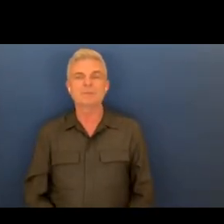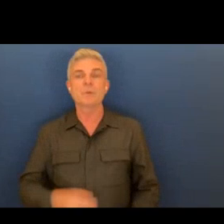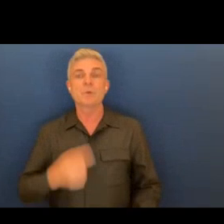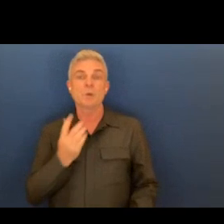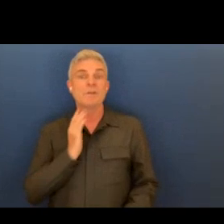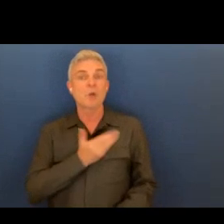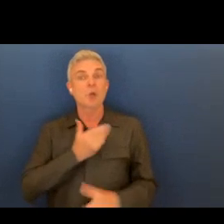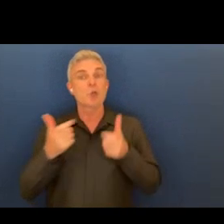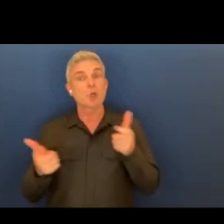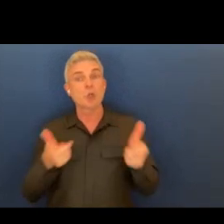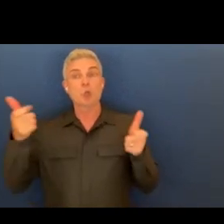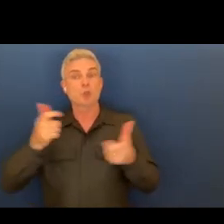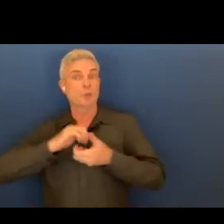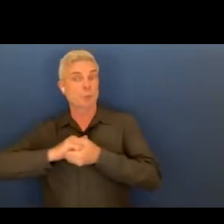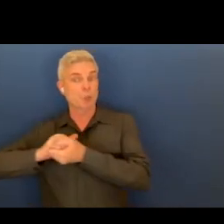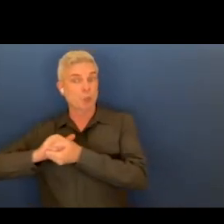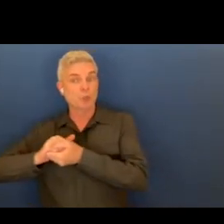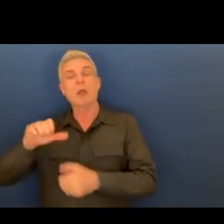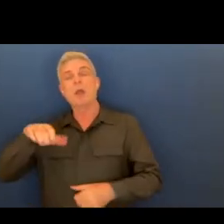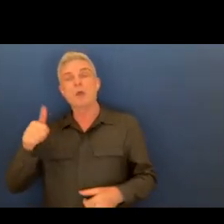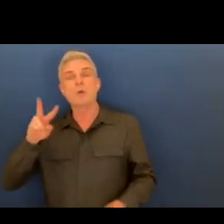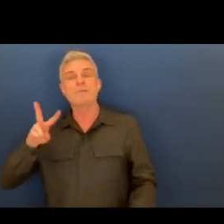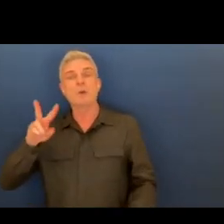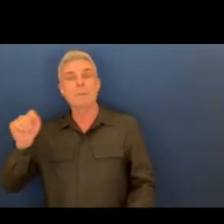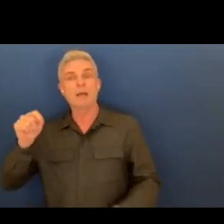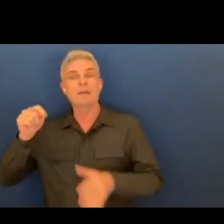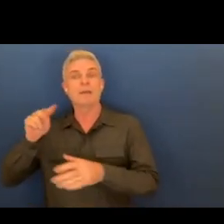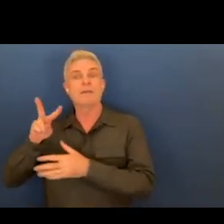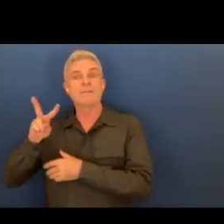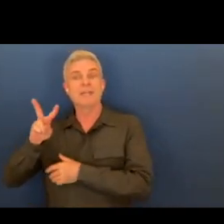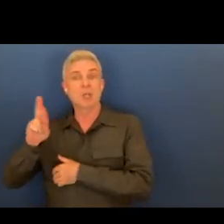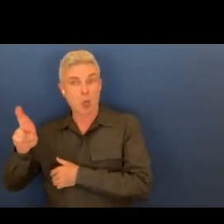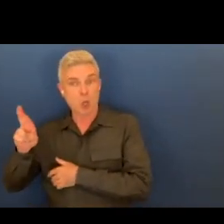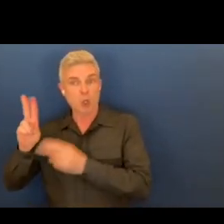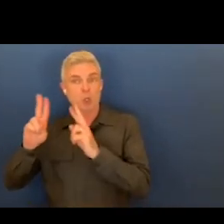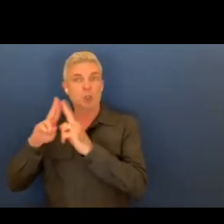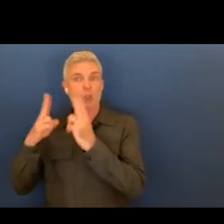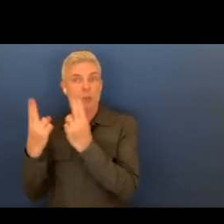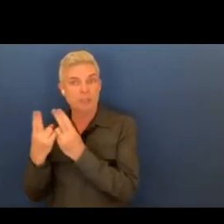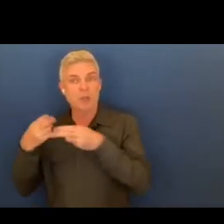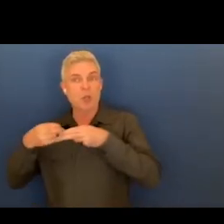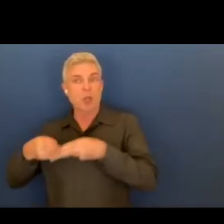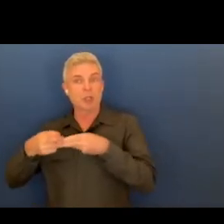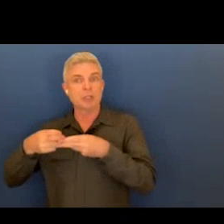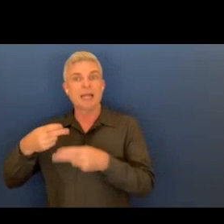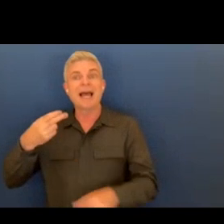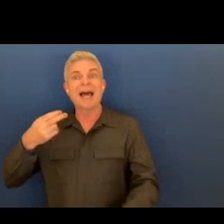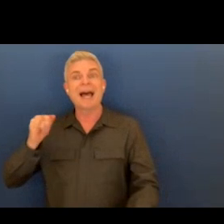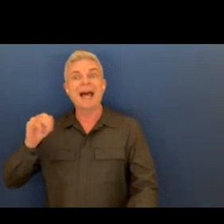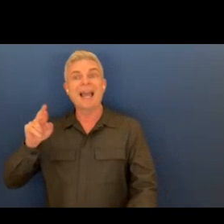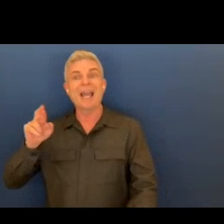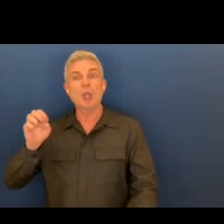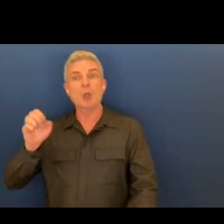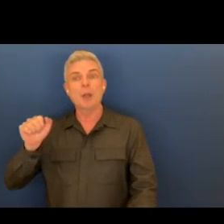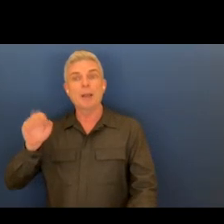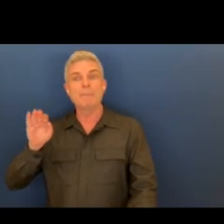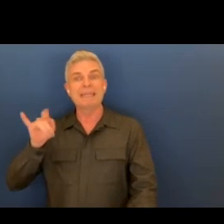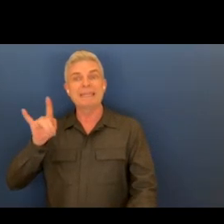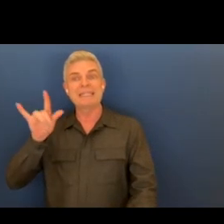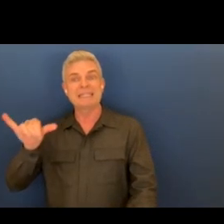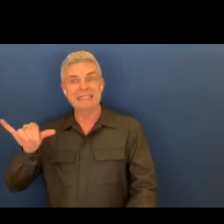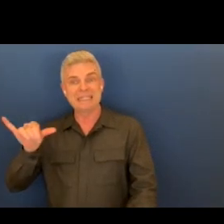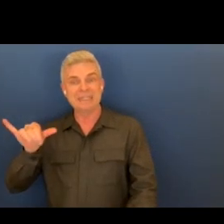One of our larger partners is another VT vocational rehabilitation unit, HireAbility, who